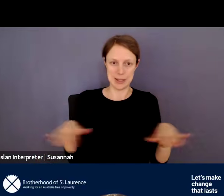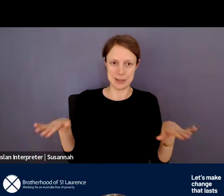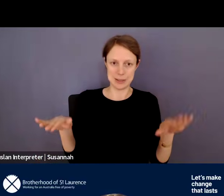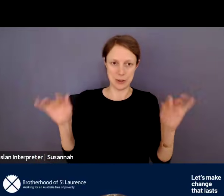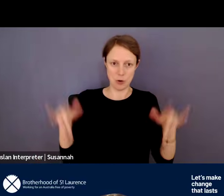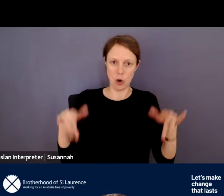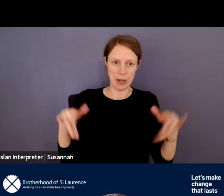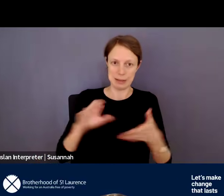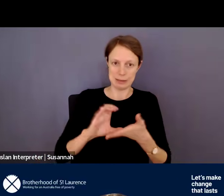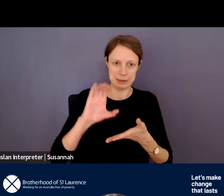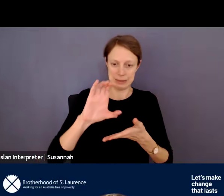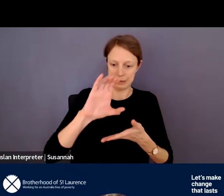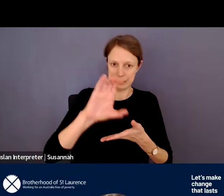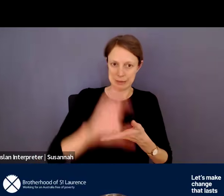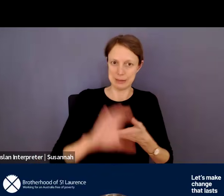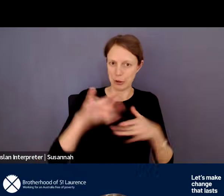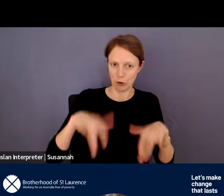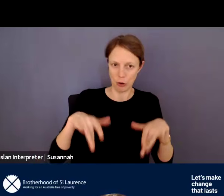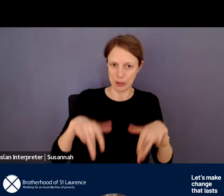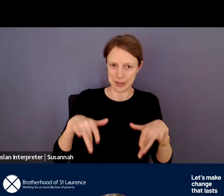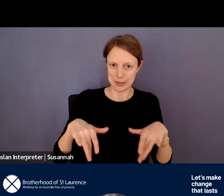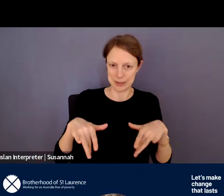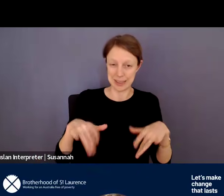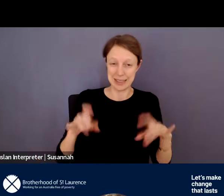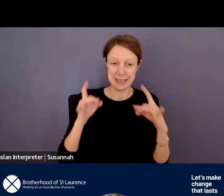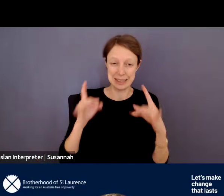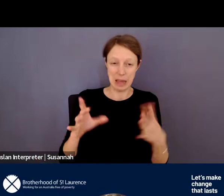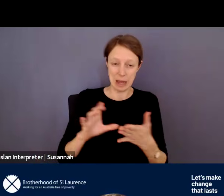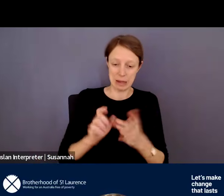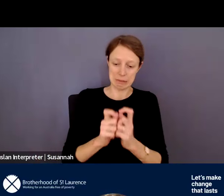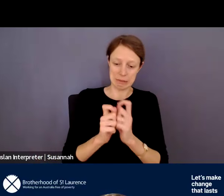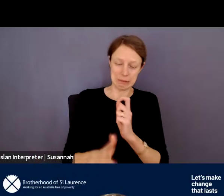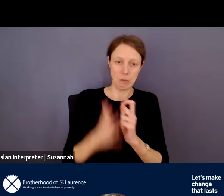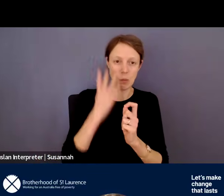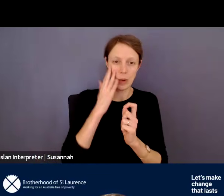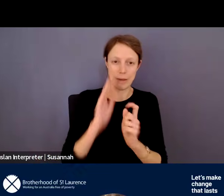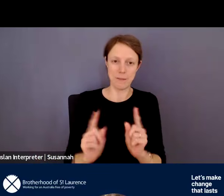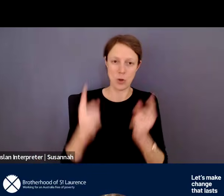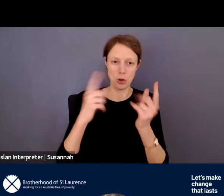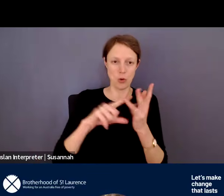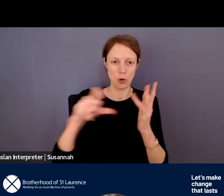doesn't start to flow until, kind of, 1 October this year, and then it needs to be fully stood